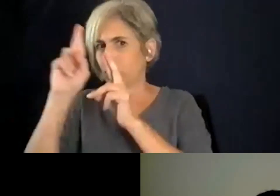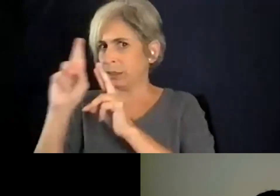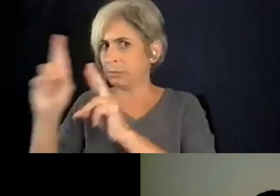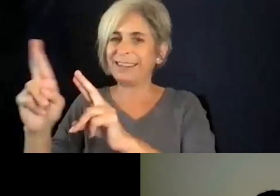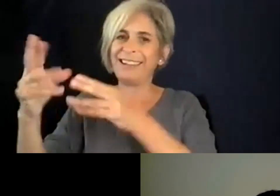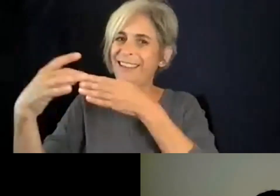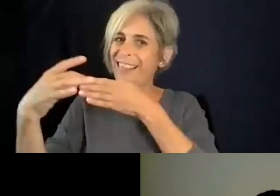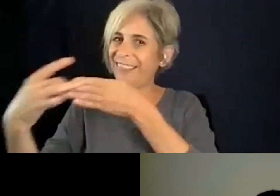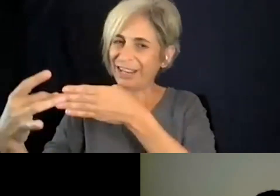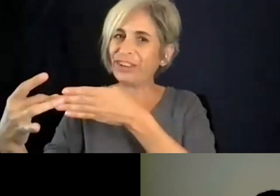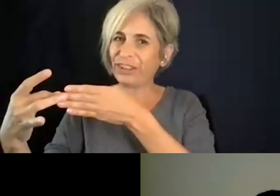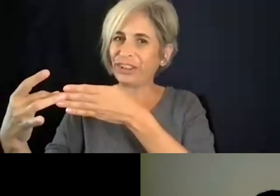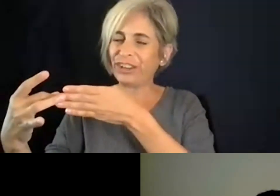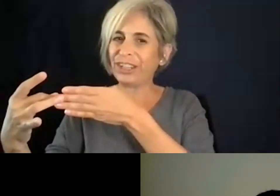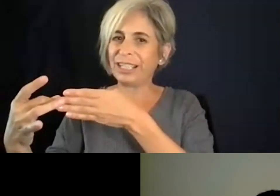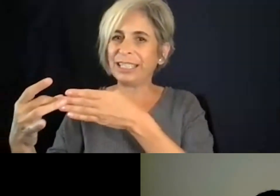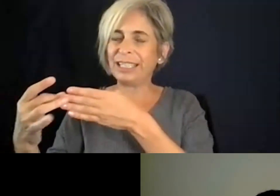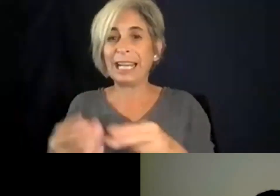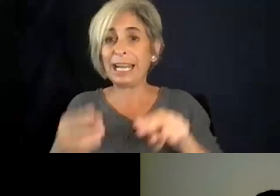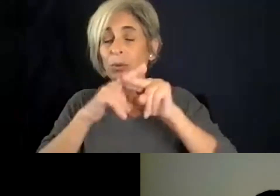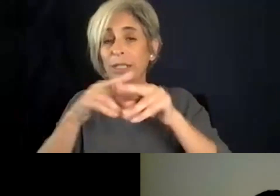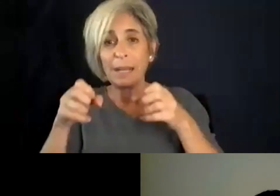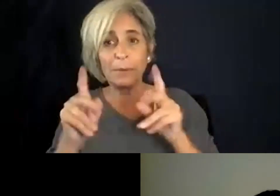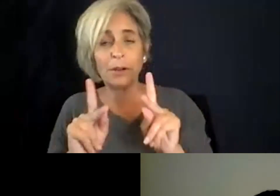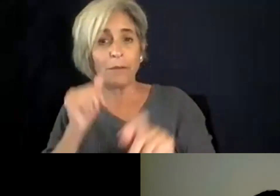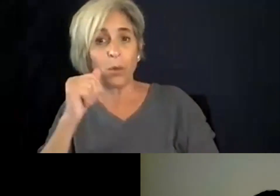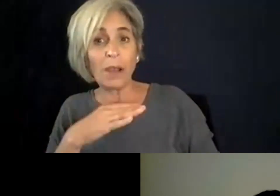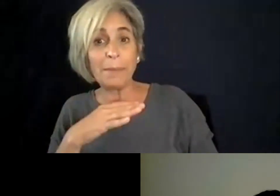Passionate about increasing the opportunities for women in IT,